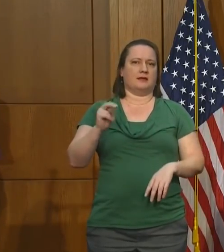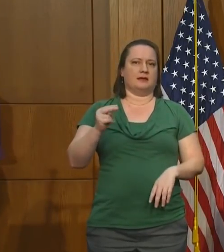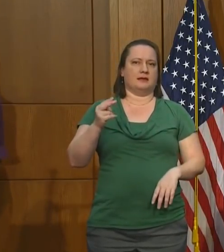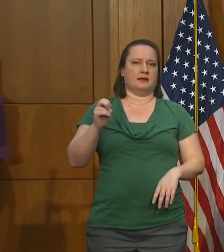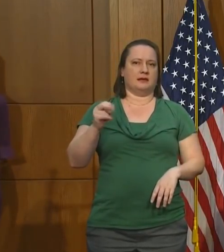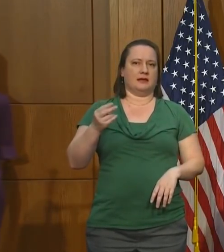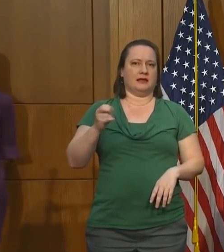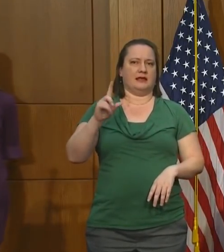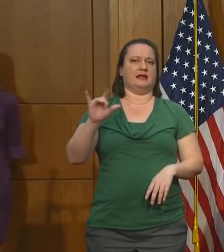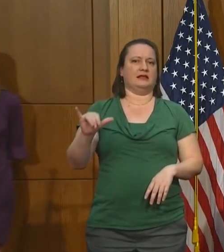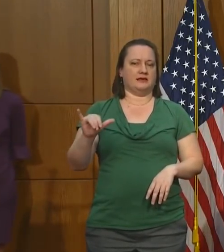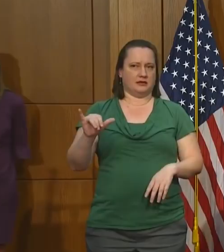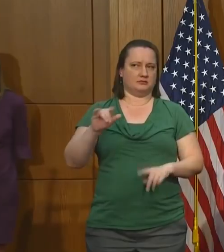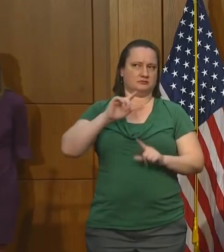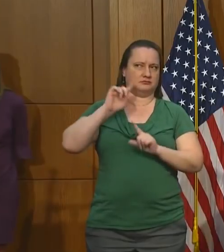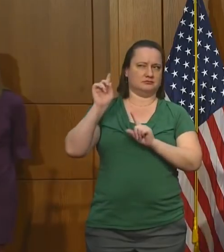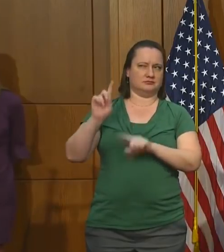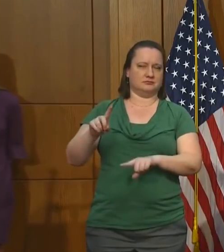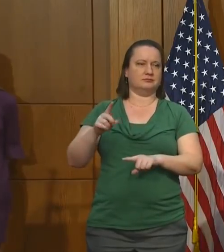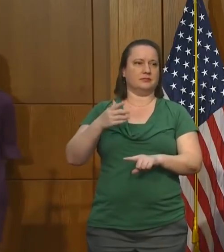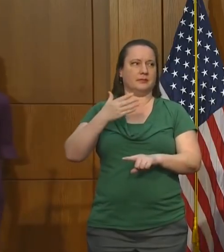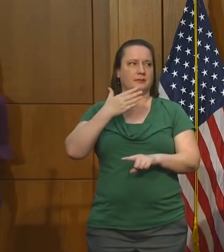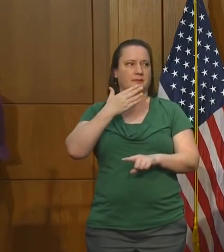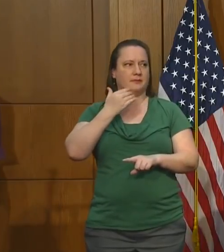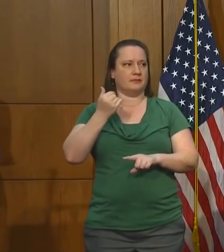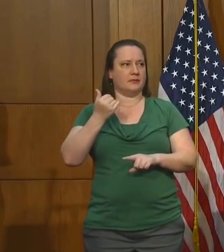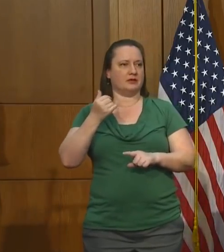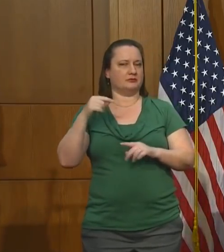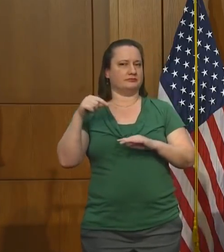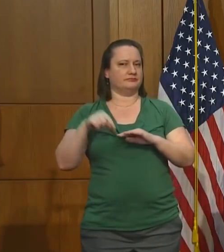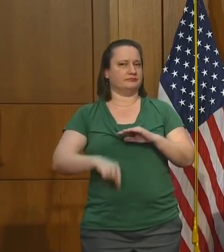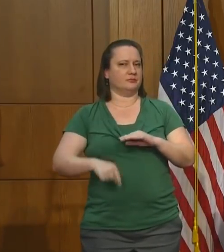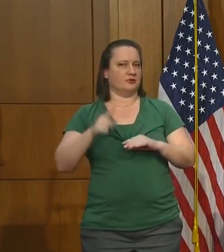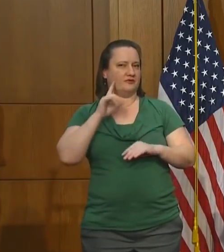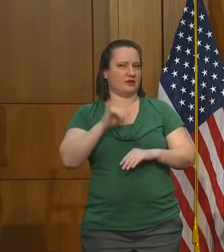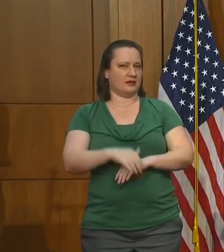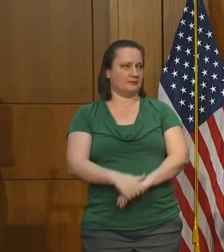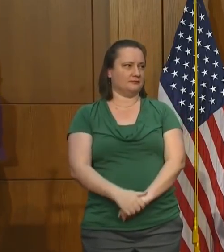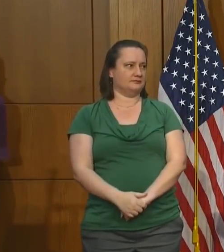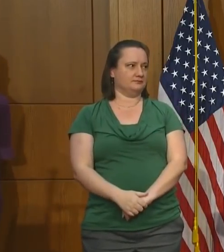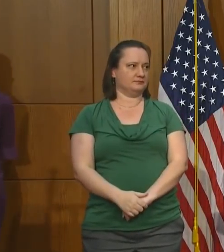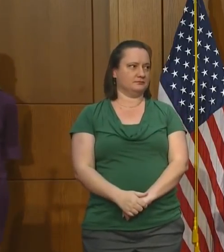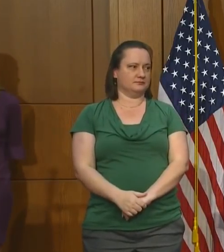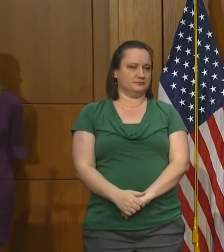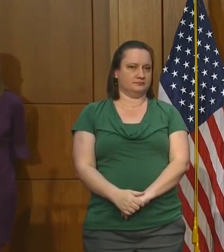HELP THAT THEY NEED. THIS IS NOT I WANT TO LET A DR MEGAN HEALY OUR WORKFORCE DEVELOPMENT